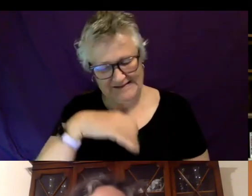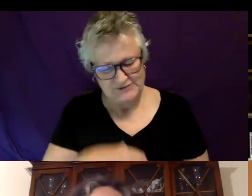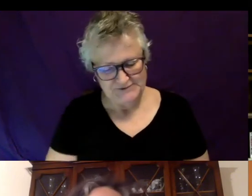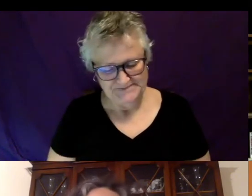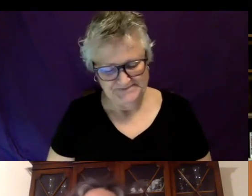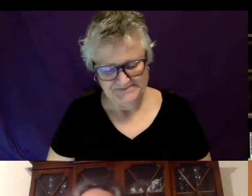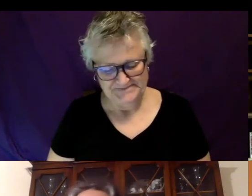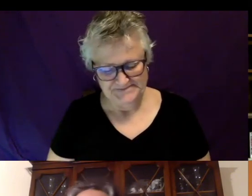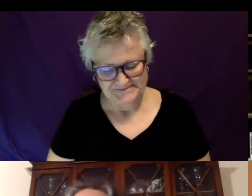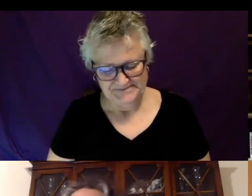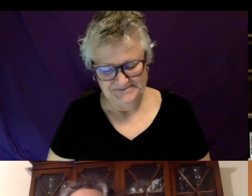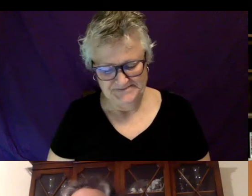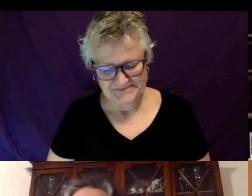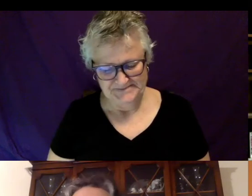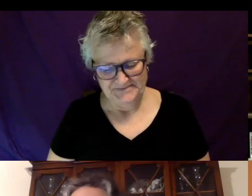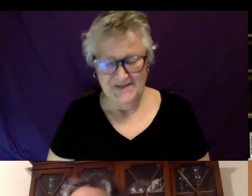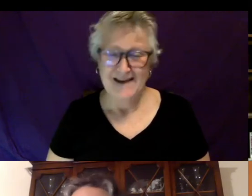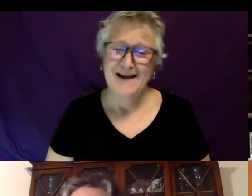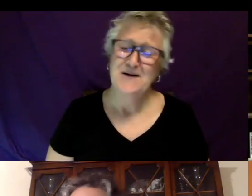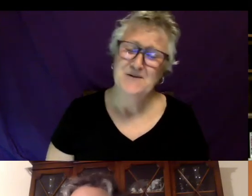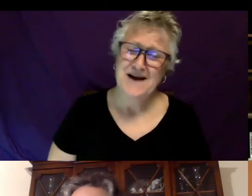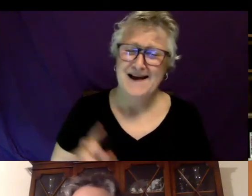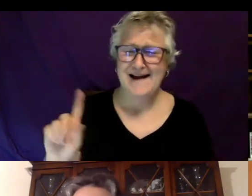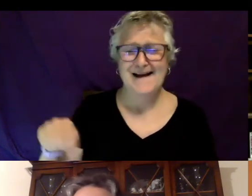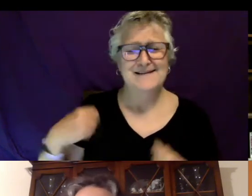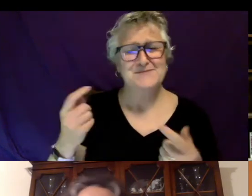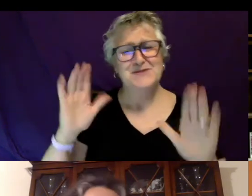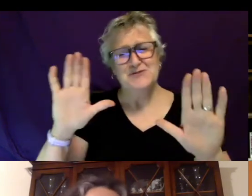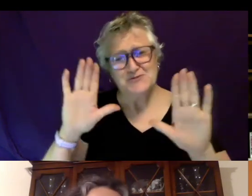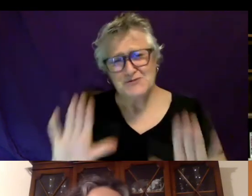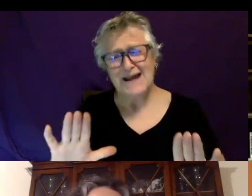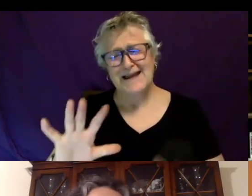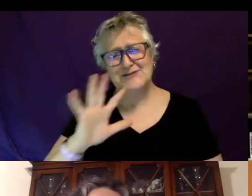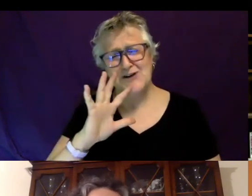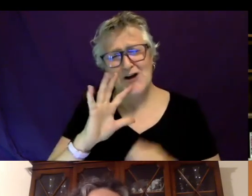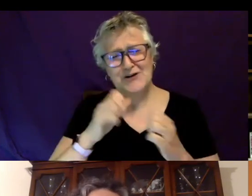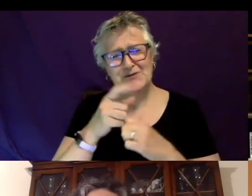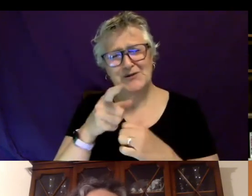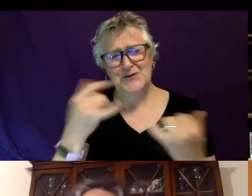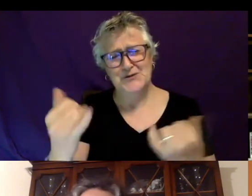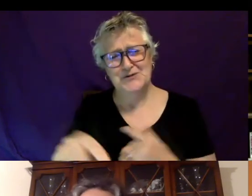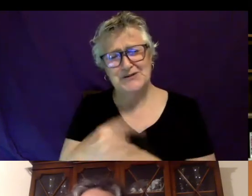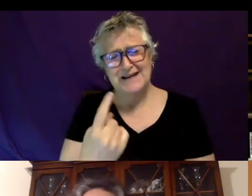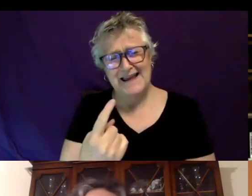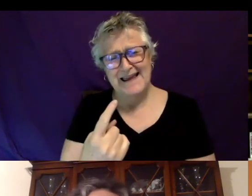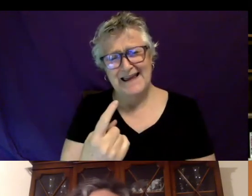Well, it's been great to talk with you today, thank you so much!